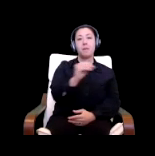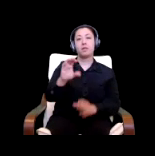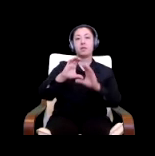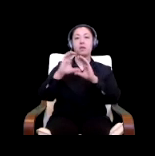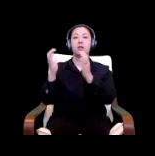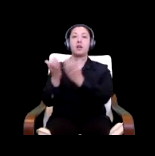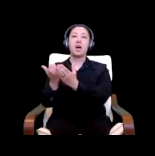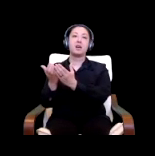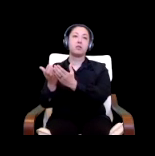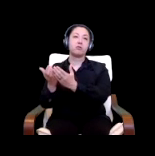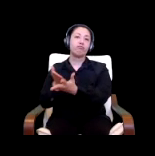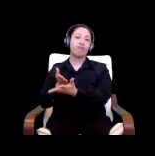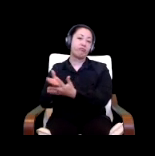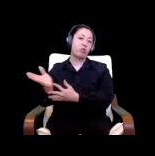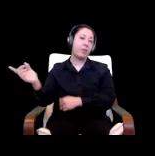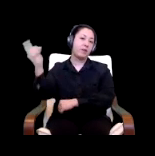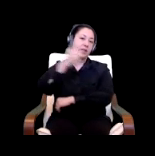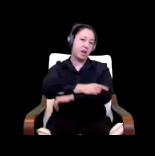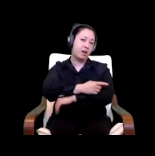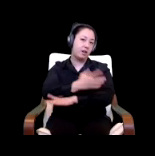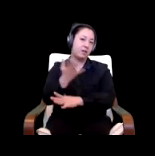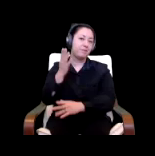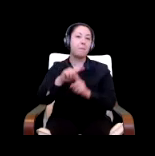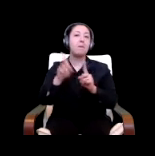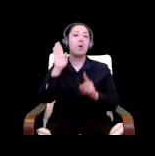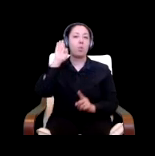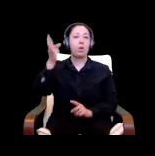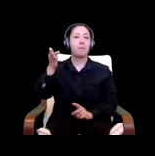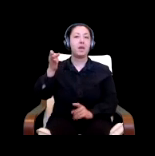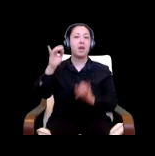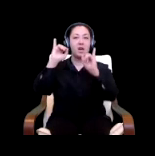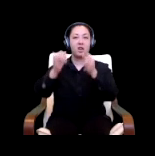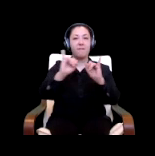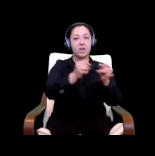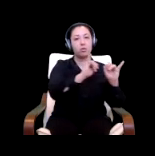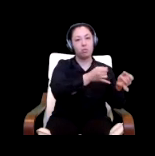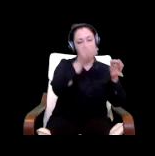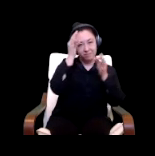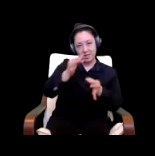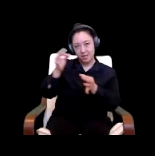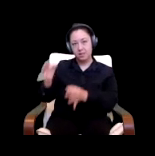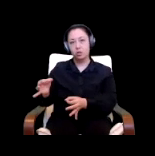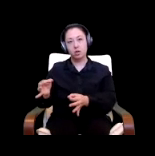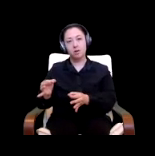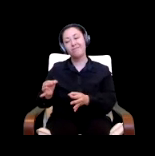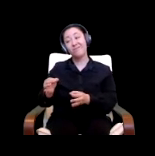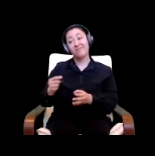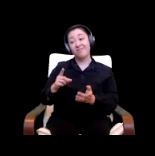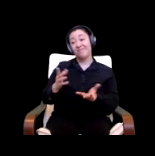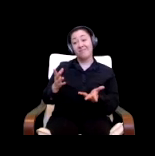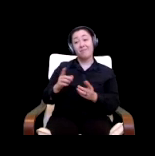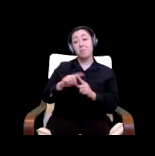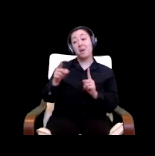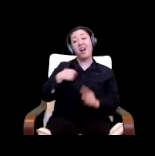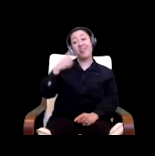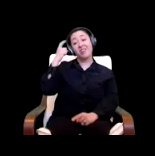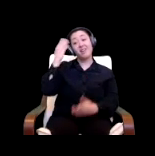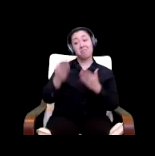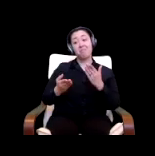So it will be an individual decision but certainly one that I think could be warranted in many